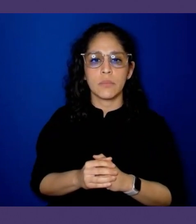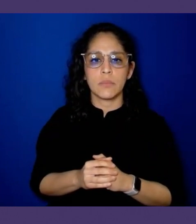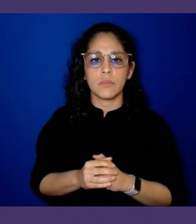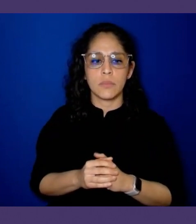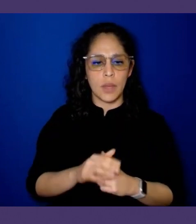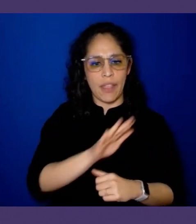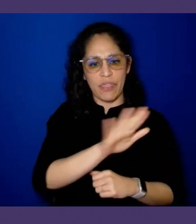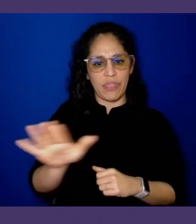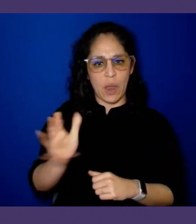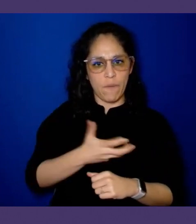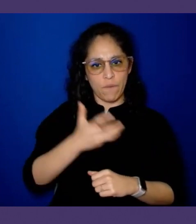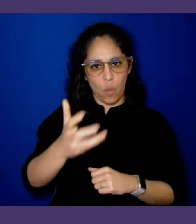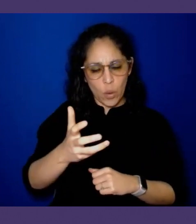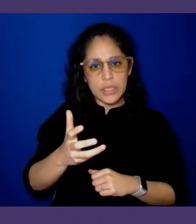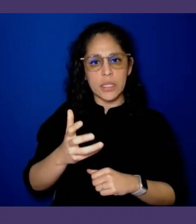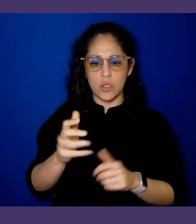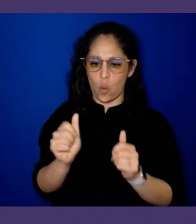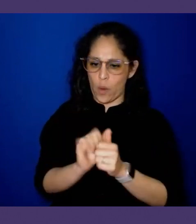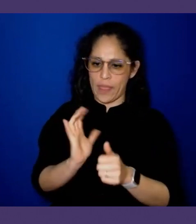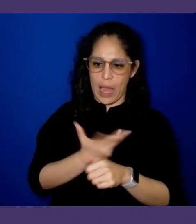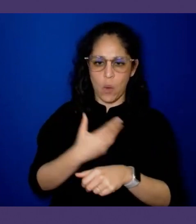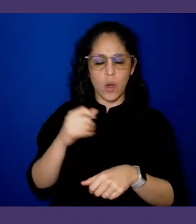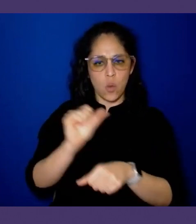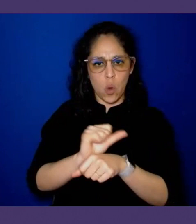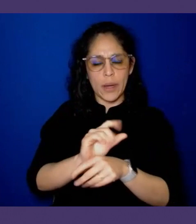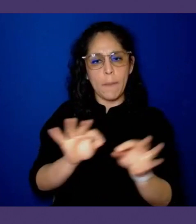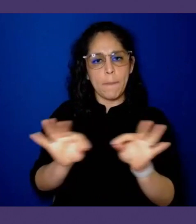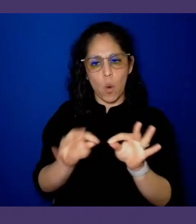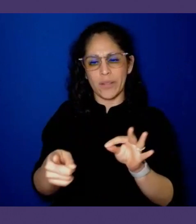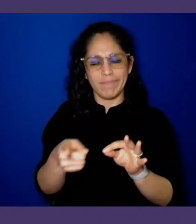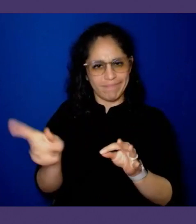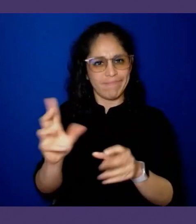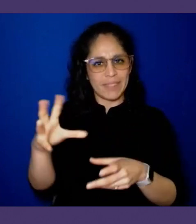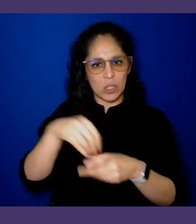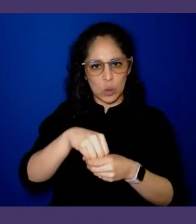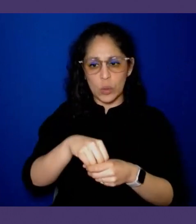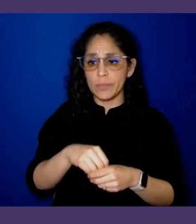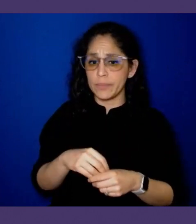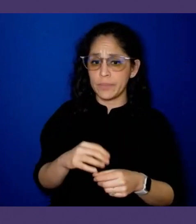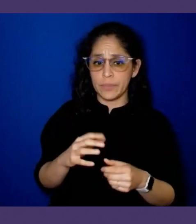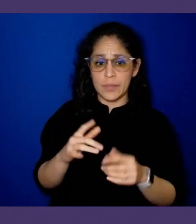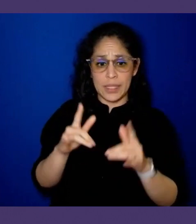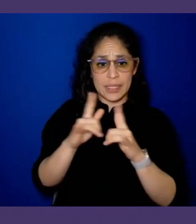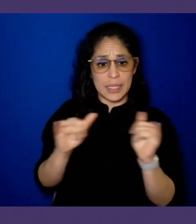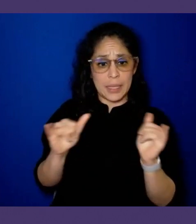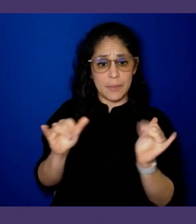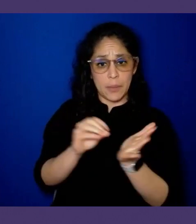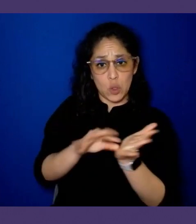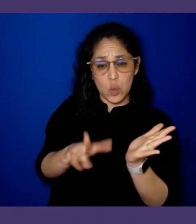we're doing, and that as our students graduate, they are creating products and services that are accessible.